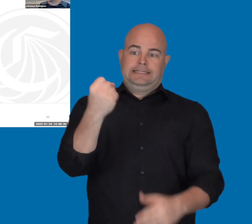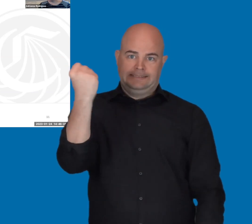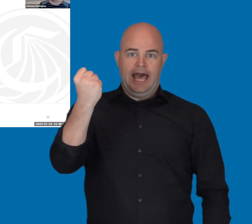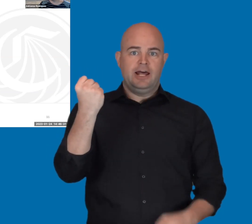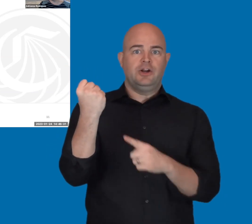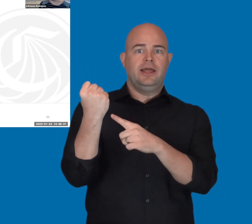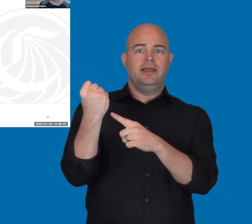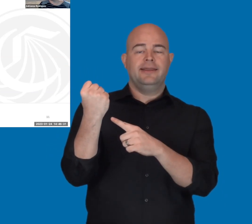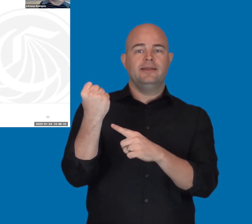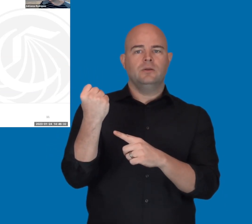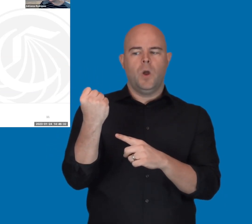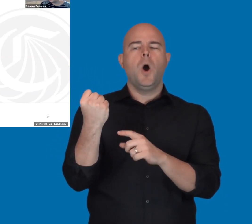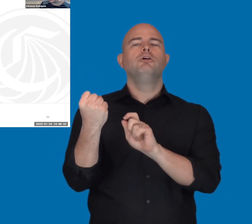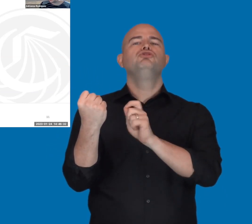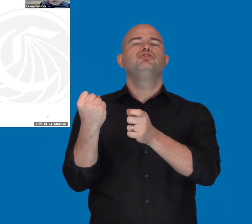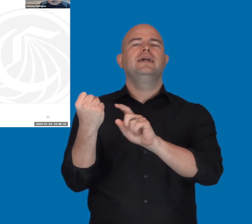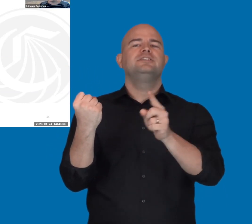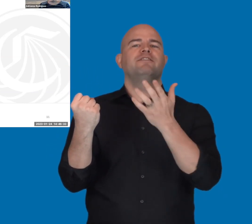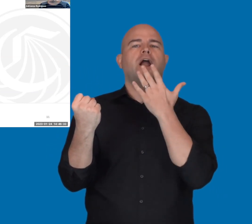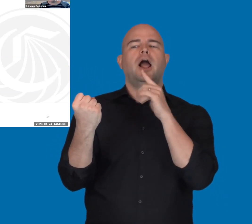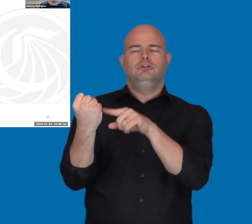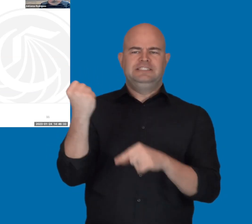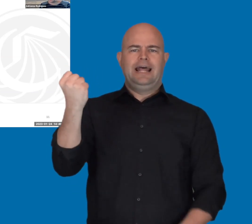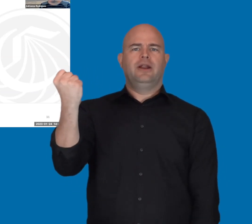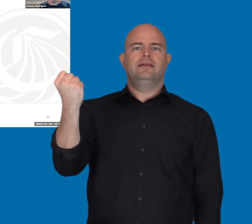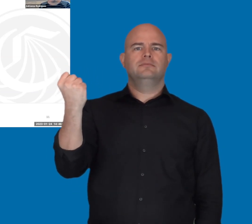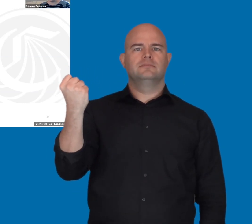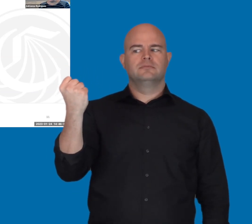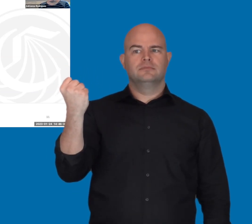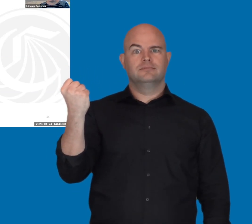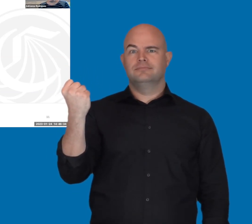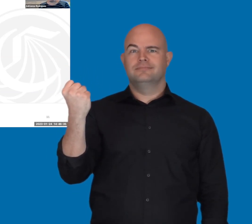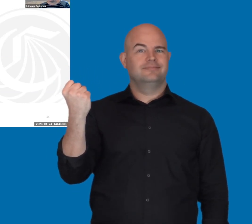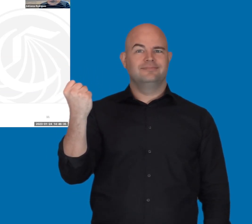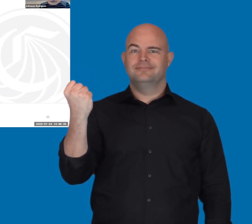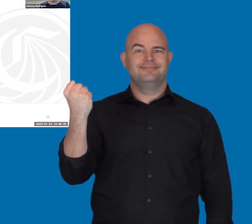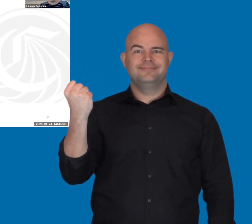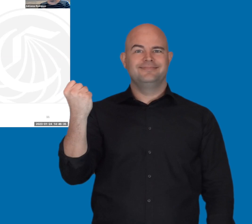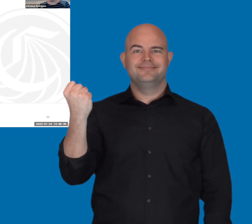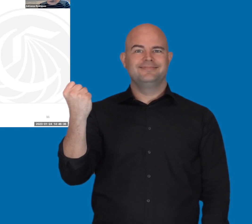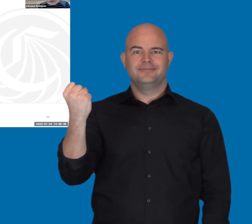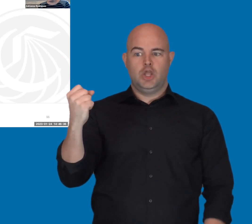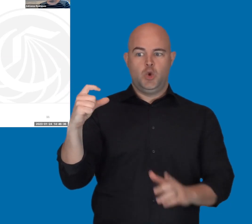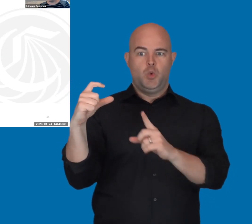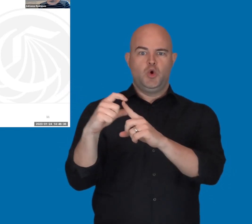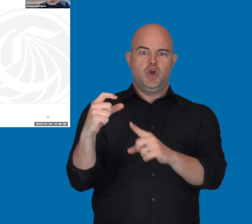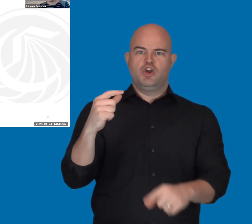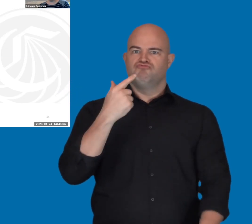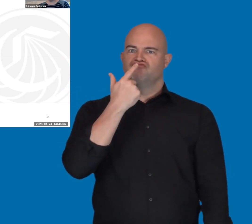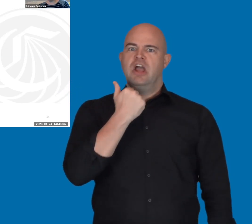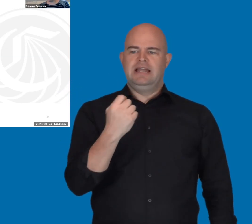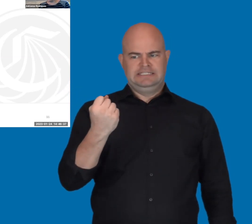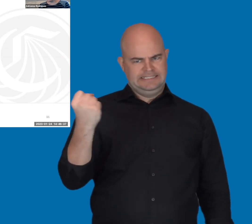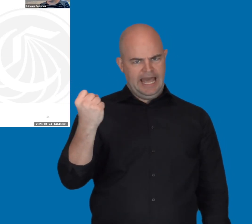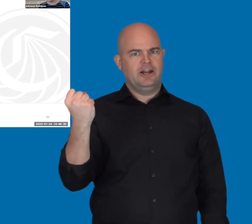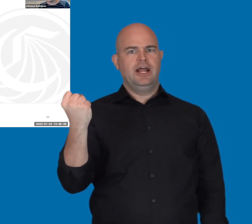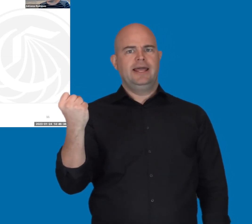don't just use color to emphasize that fact. So, I wouldn't just put in red text "Due Saturday."